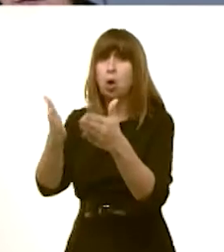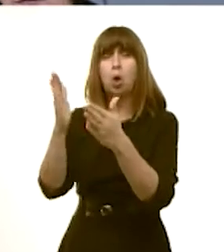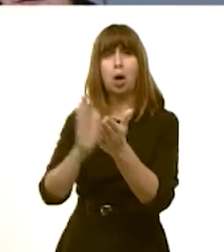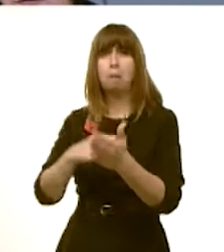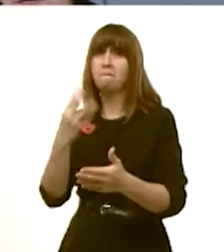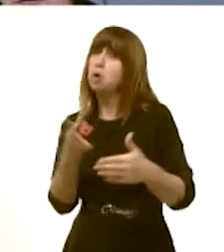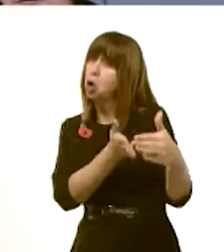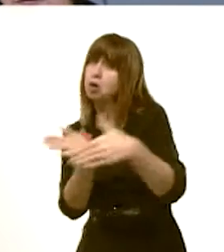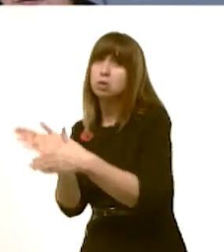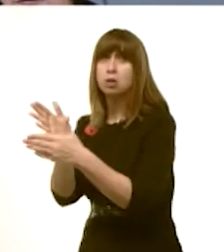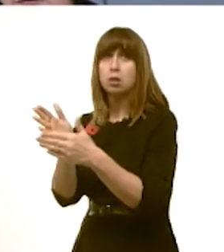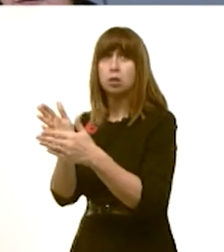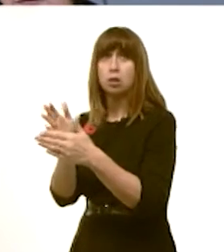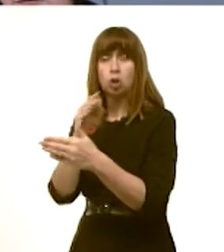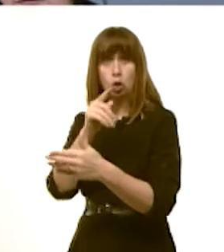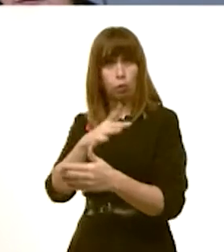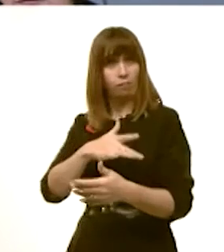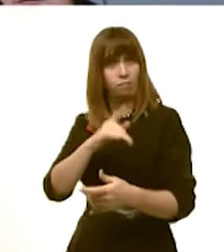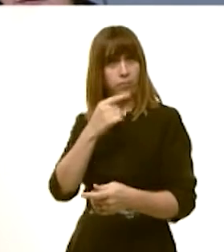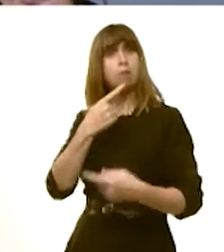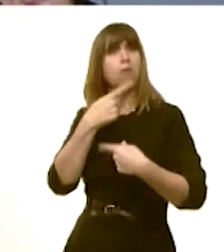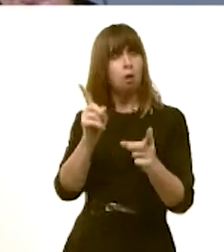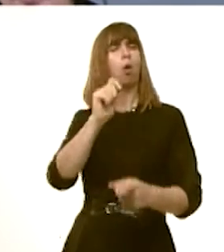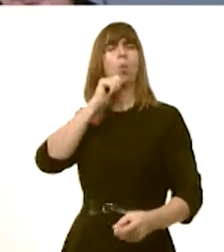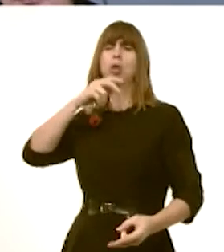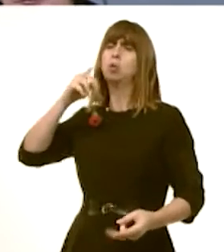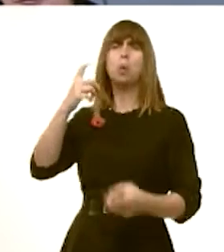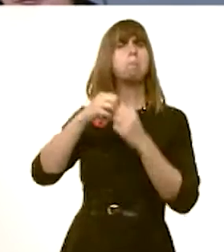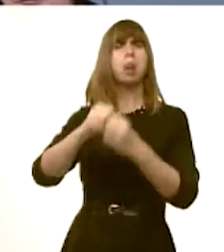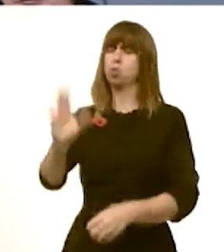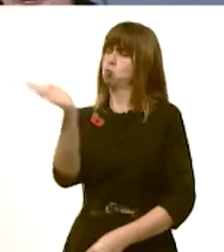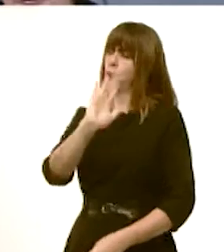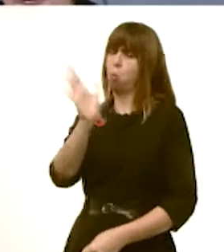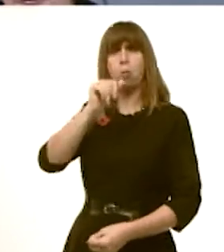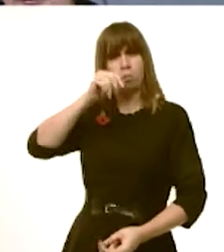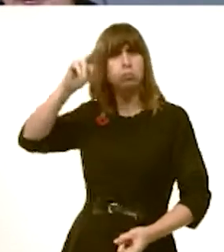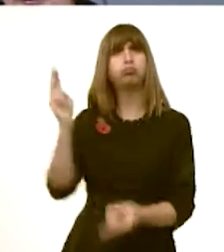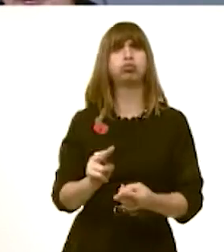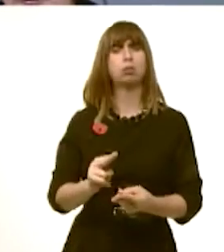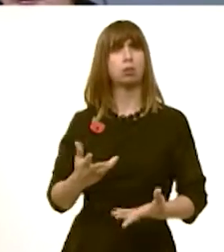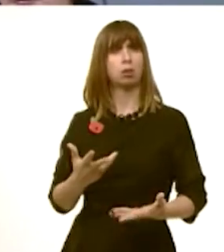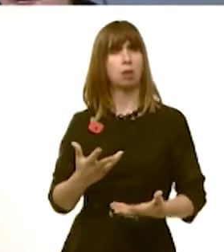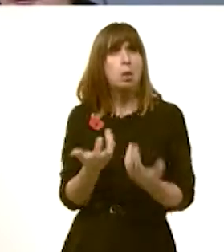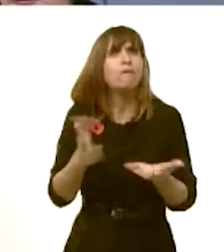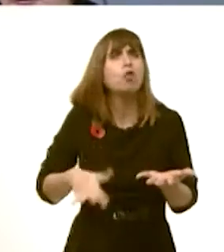I mean, surely, you can give us a taste of the information thatís been given to you and the type of ballpark parameters that youíre working in.